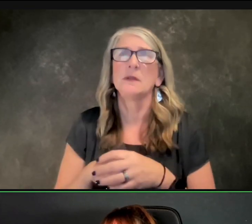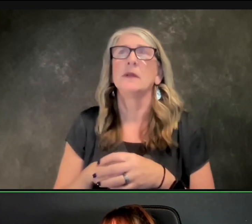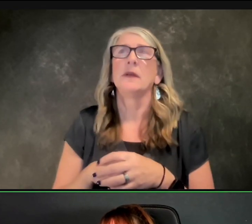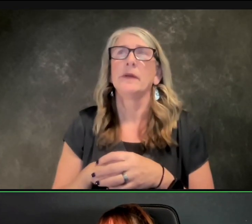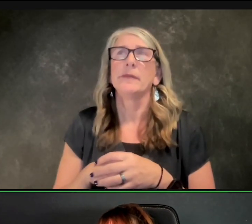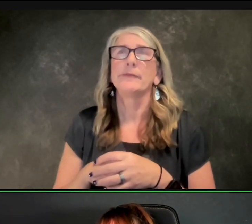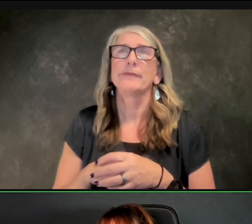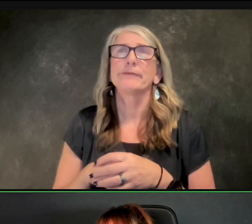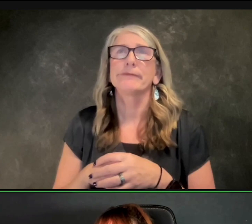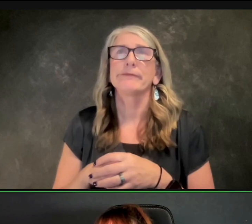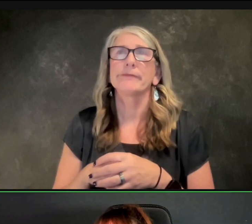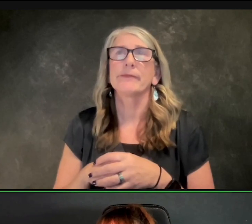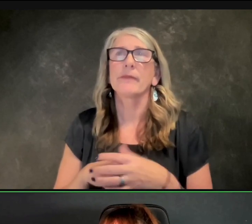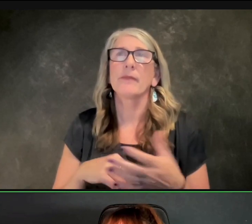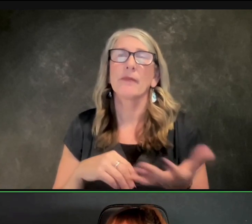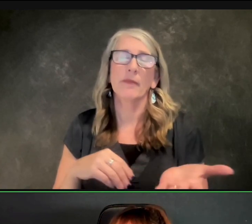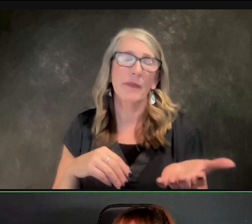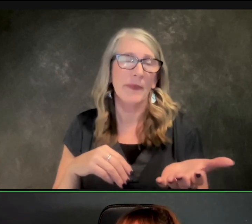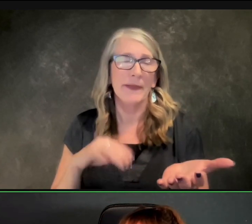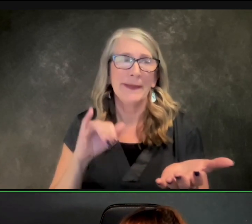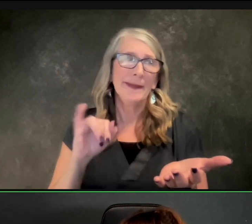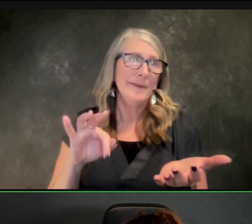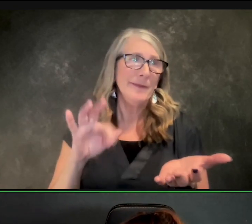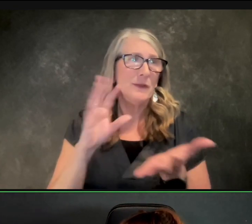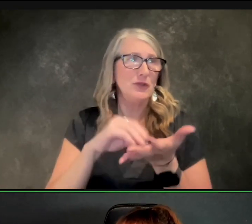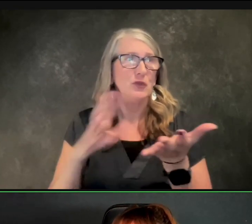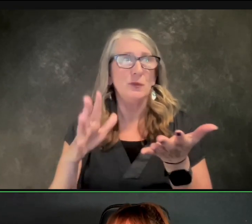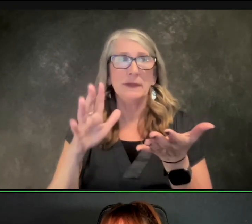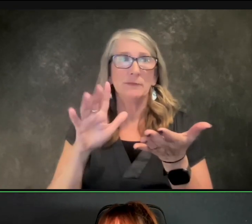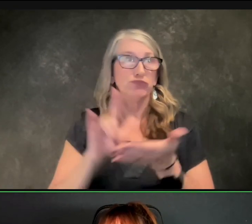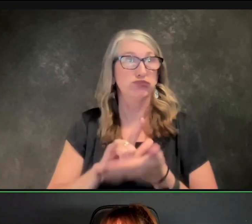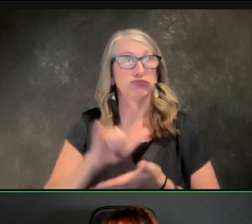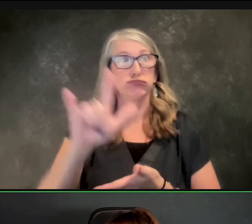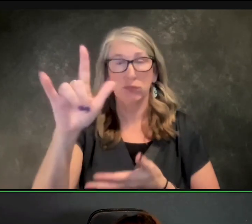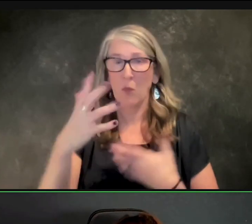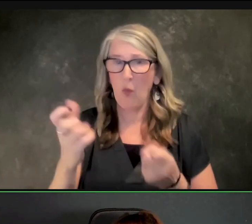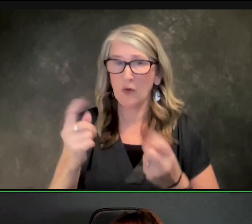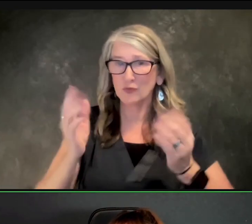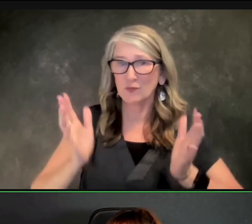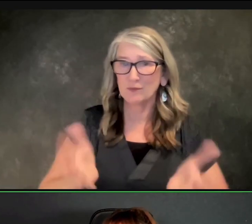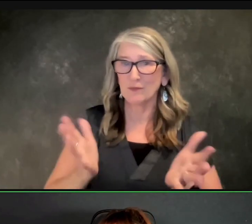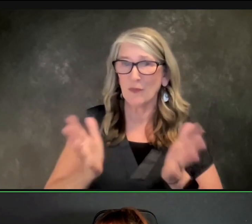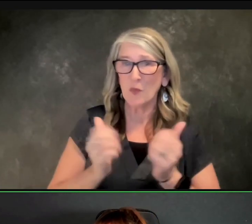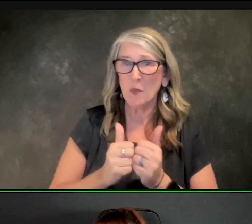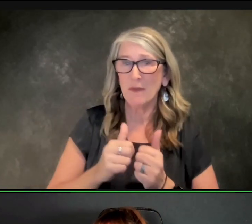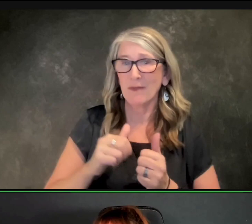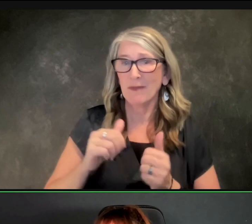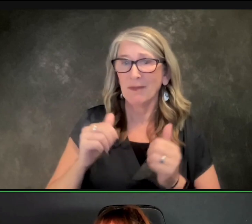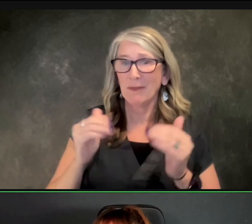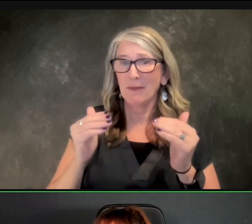When it comes to deciding who the service providers will be, that student needs to be involved.